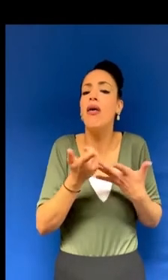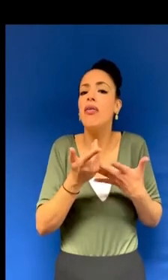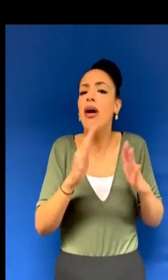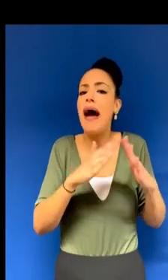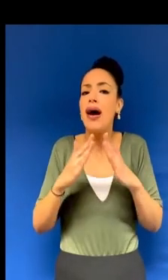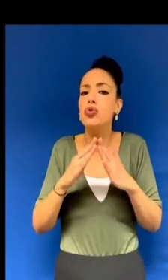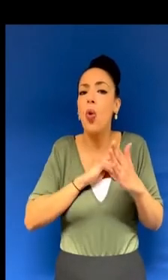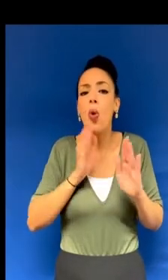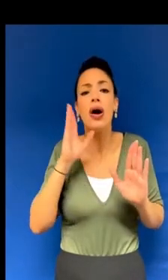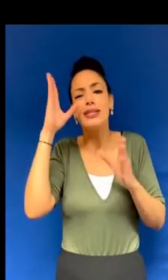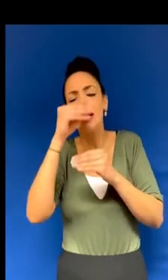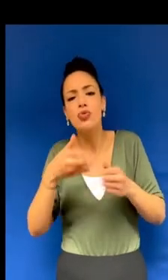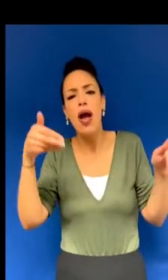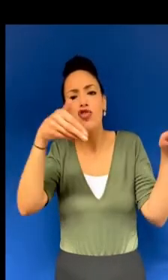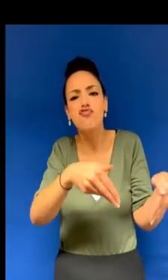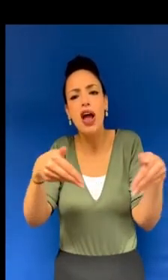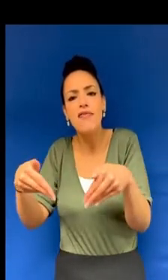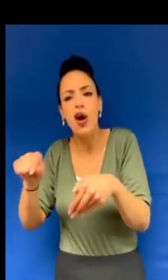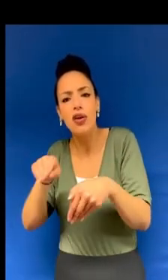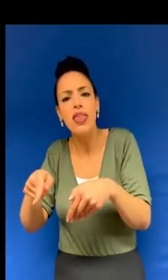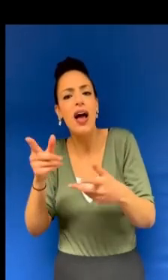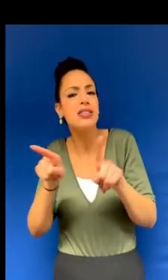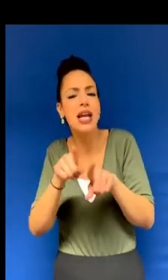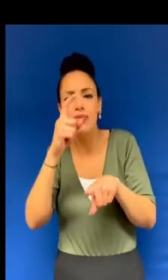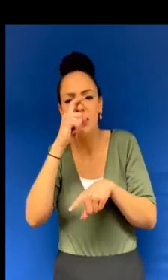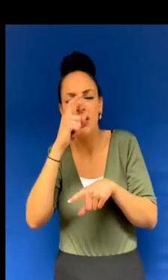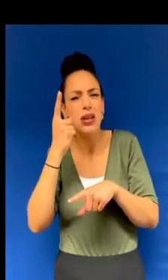no space in care. What would have happened to me? I would probably ended up going to one of the gang